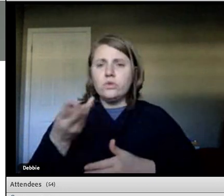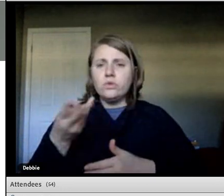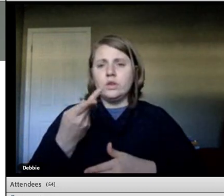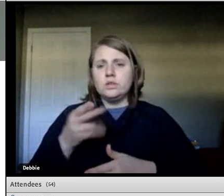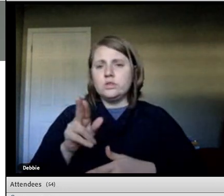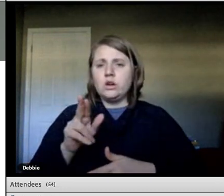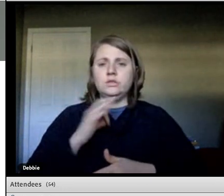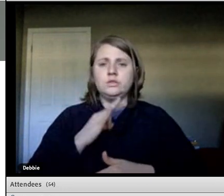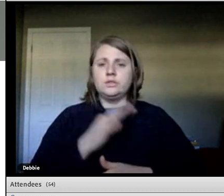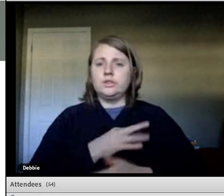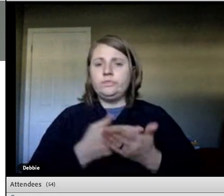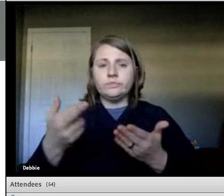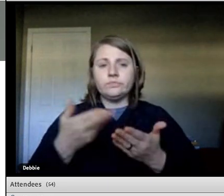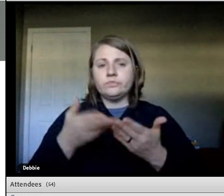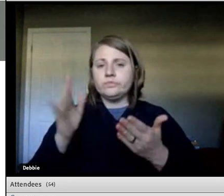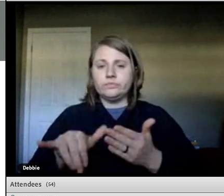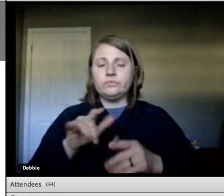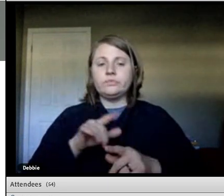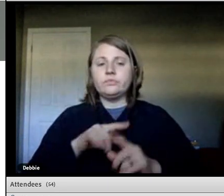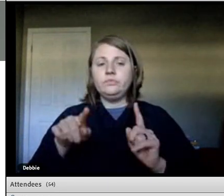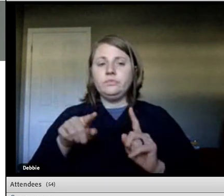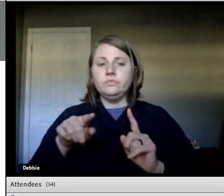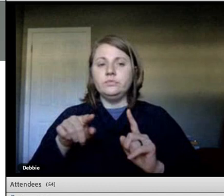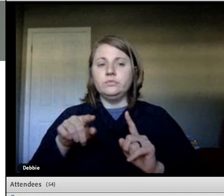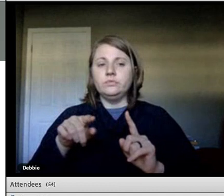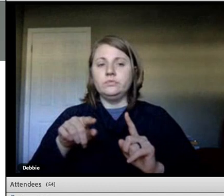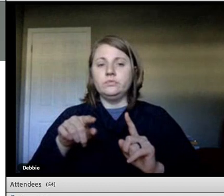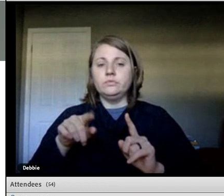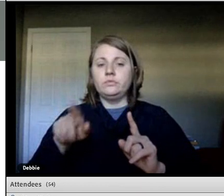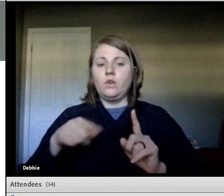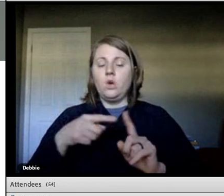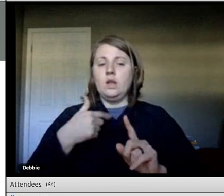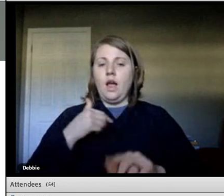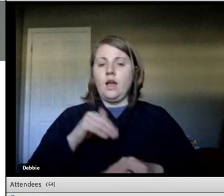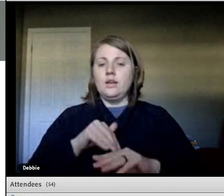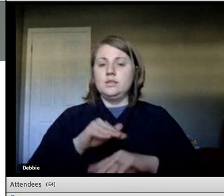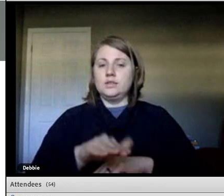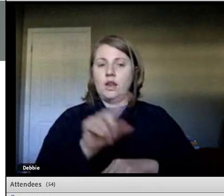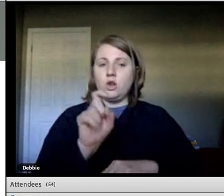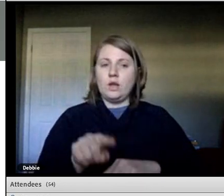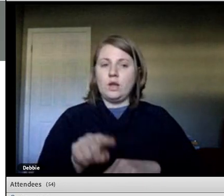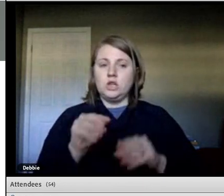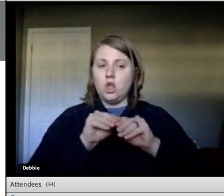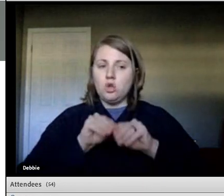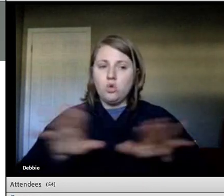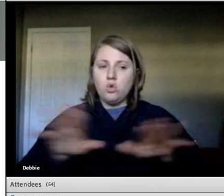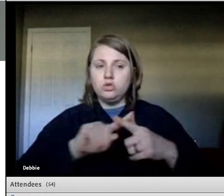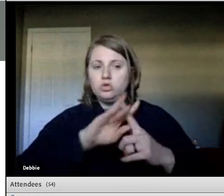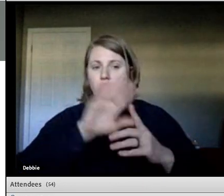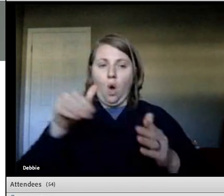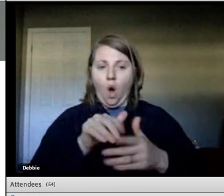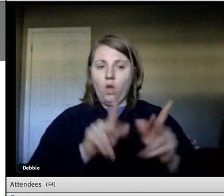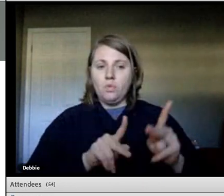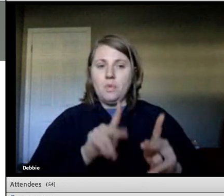and when I send a question, it goes to everybody in that channel. I don't have to be there to see it, right?